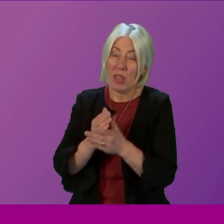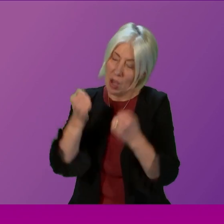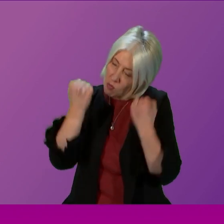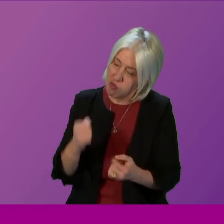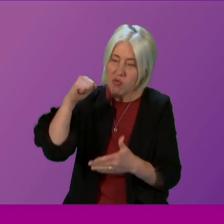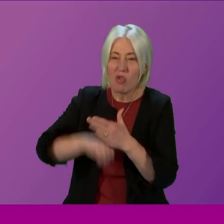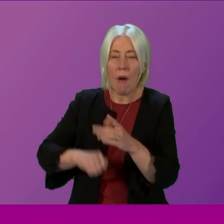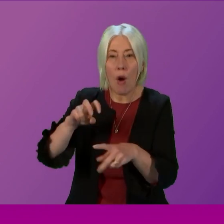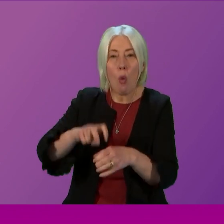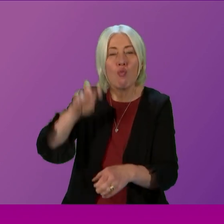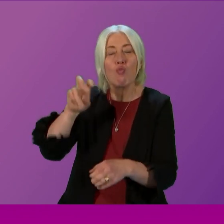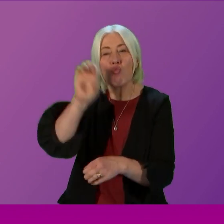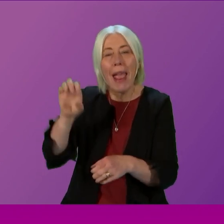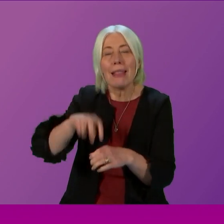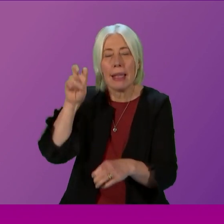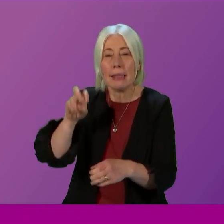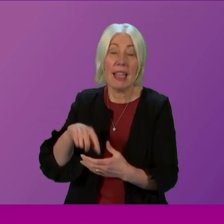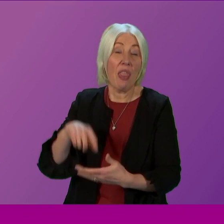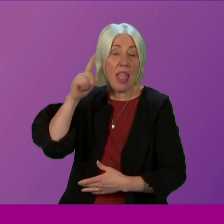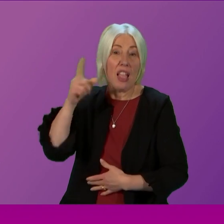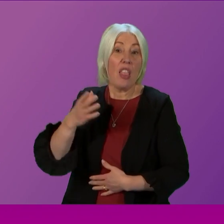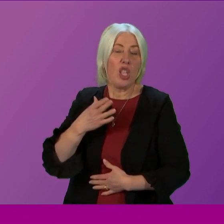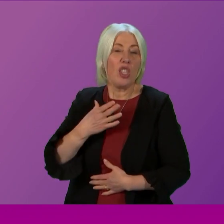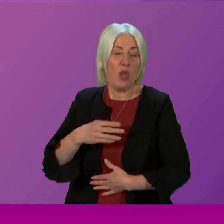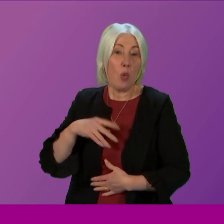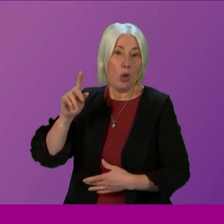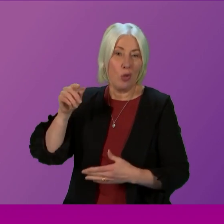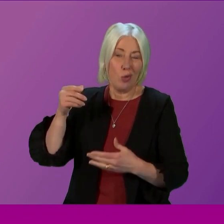is evidence of the “race to the bottom” ideology that lies behind the proposals.